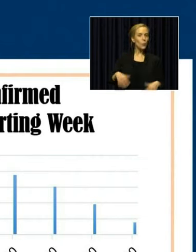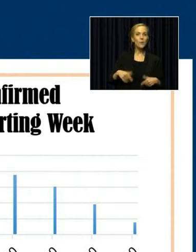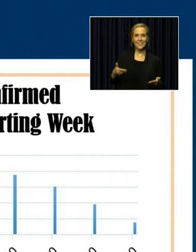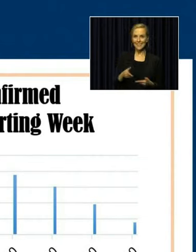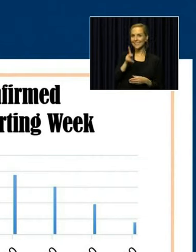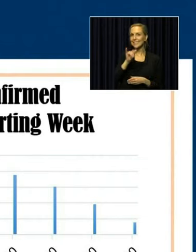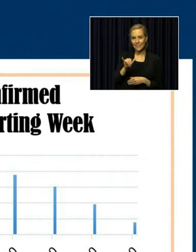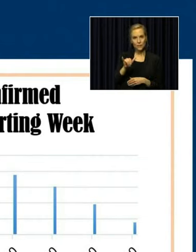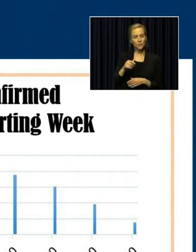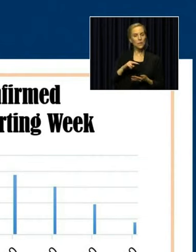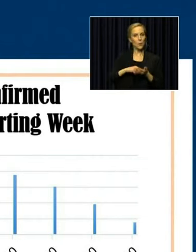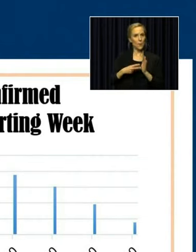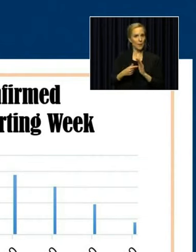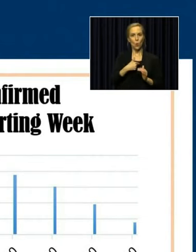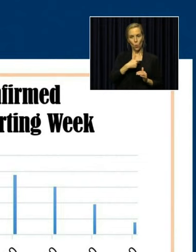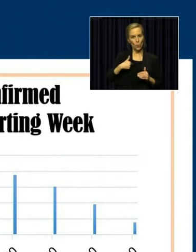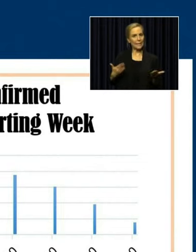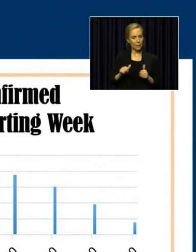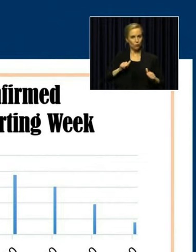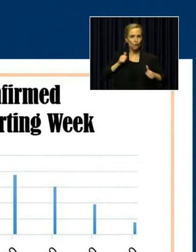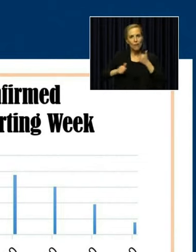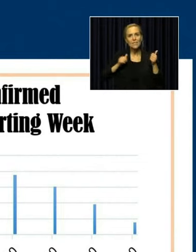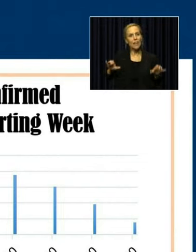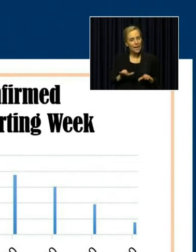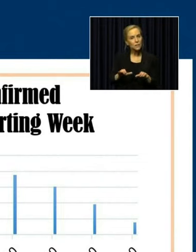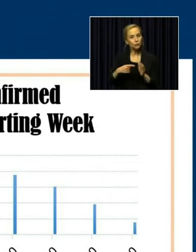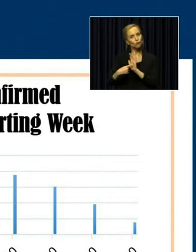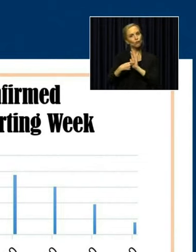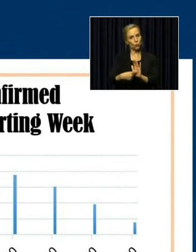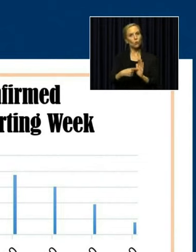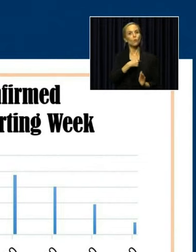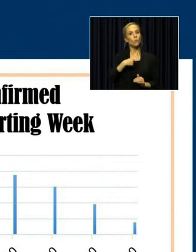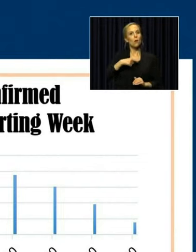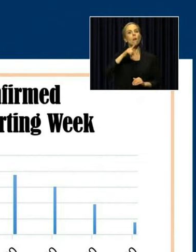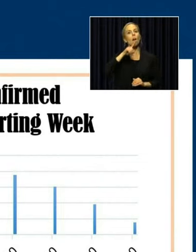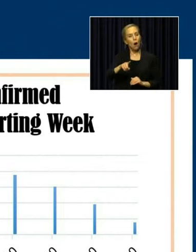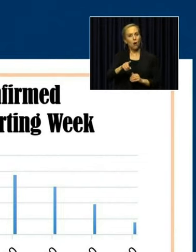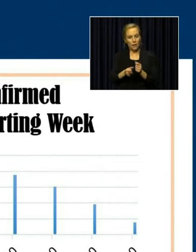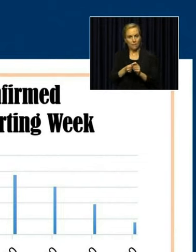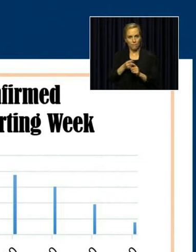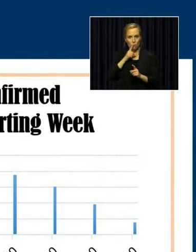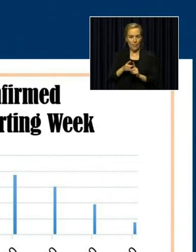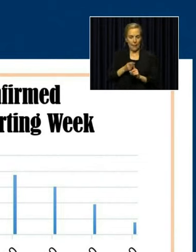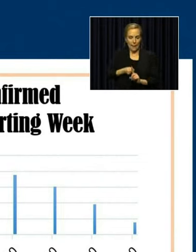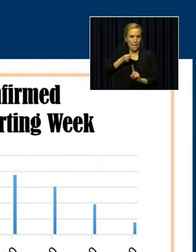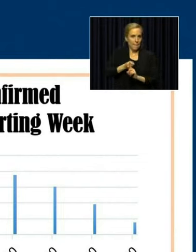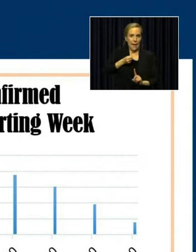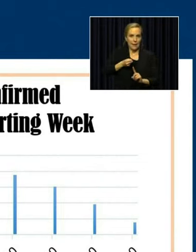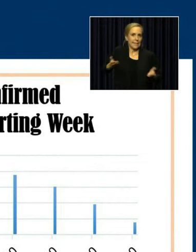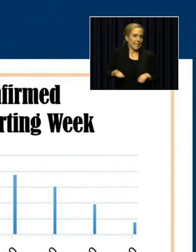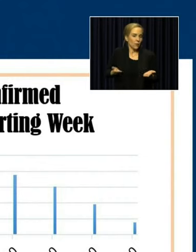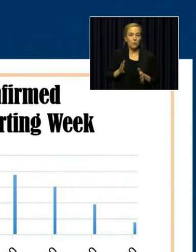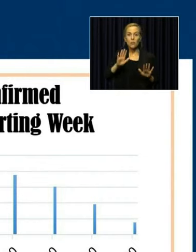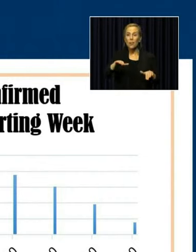WE HOPE THAT'S NOT THE CASE, BUT EVEN IF IT IS, THE LONGER THAT WE CAN PUSH THAT OUT, THE MORE